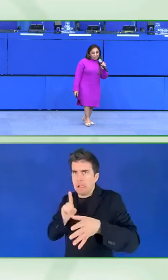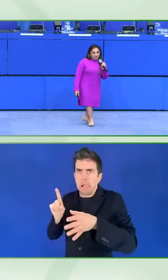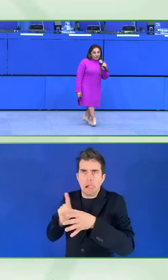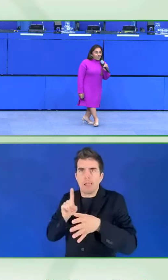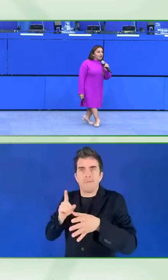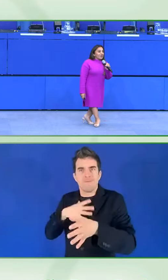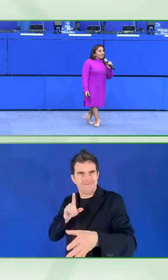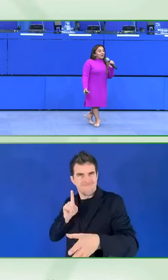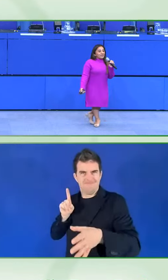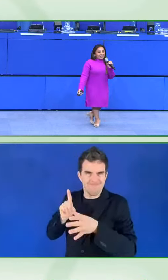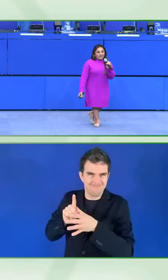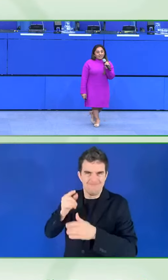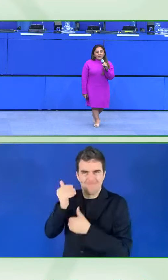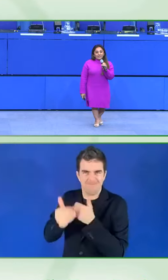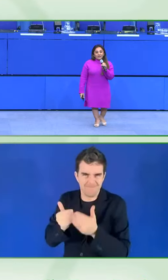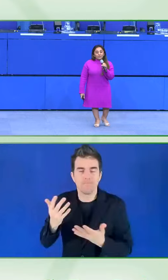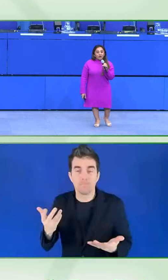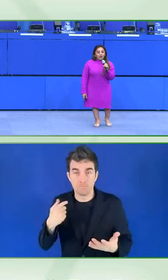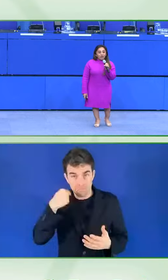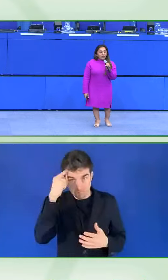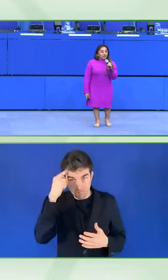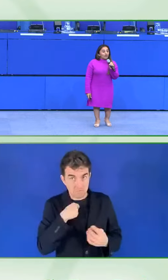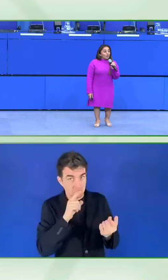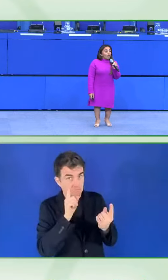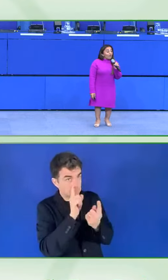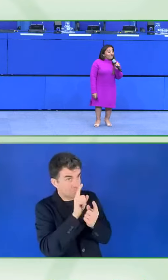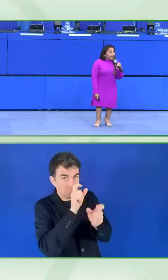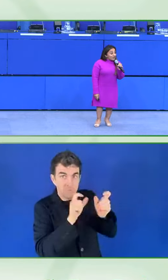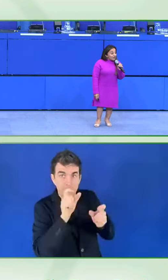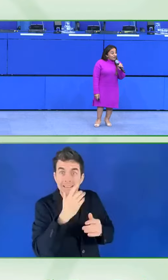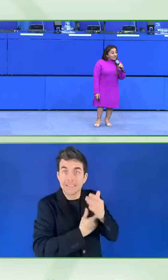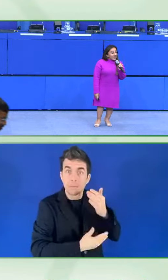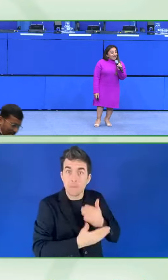If we do not have the knowledge to understand that that is what is happening to us, can